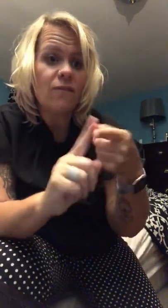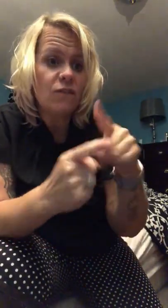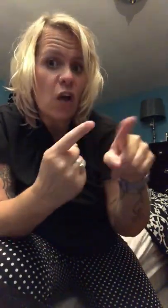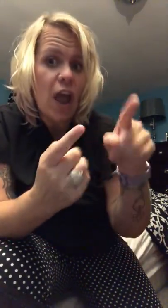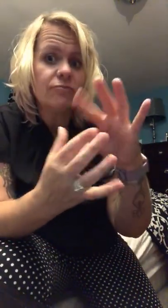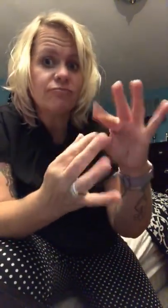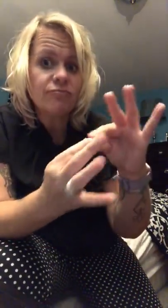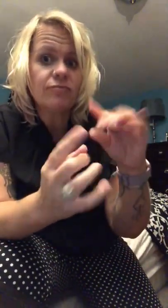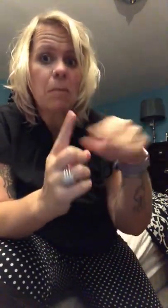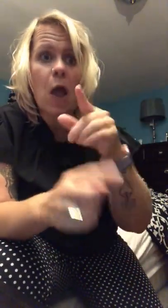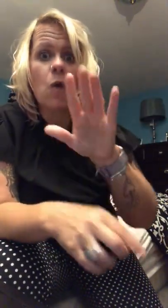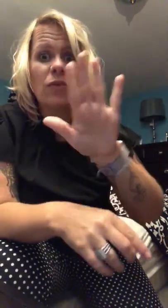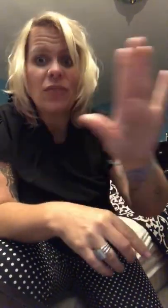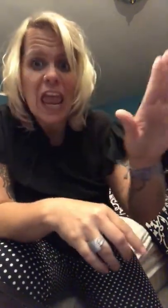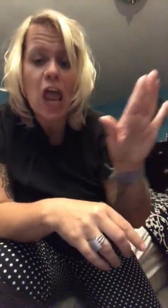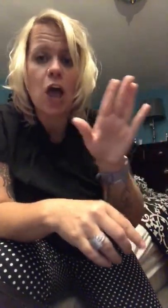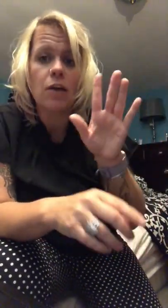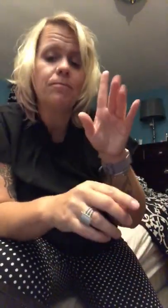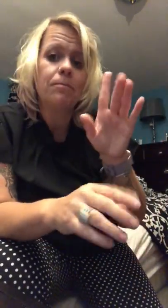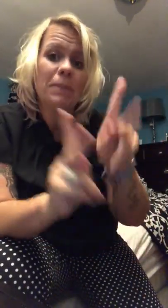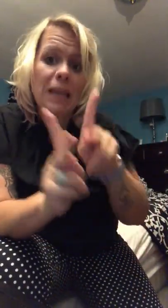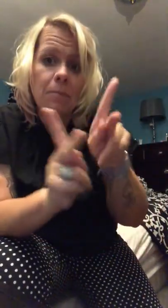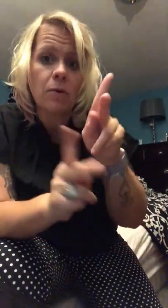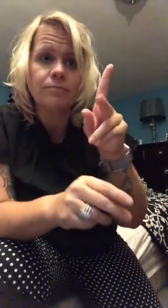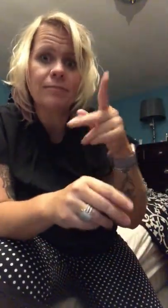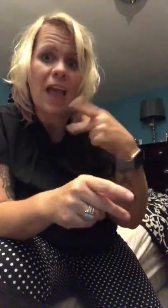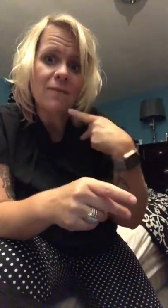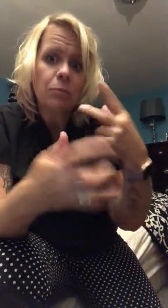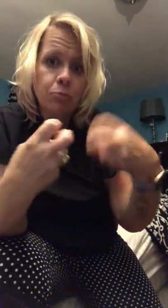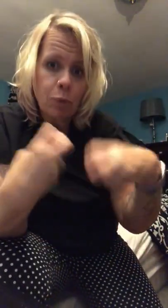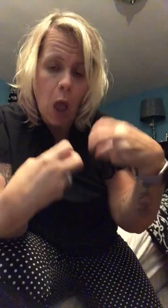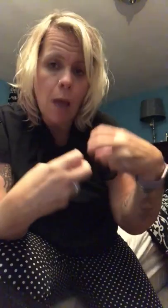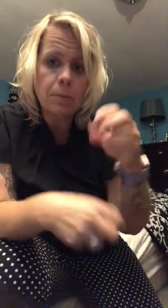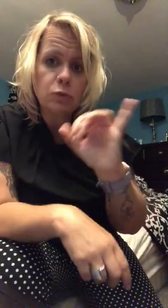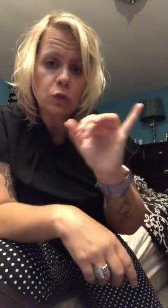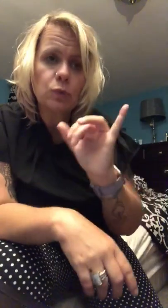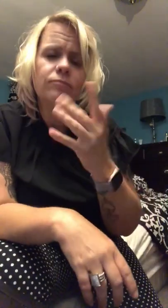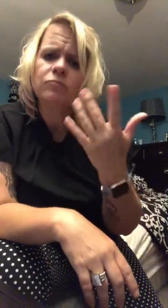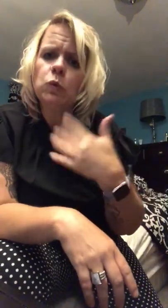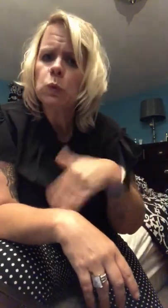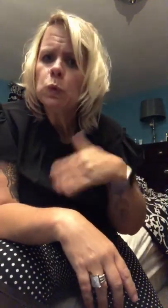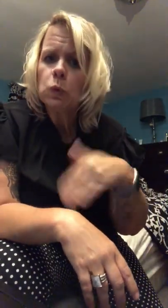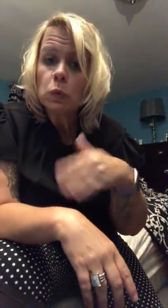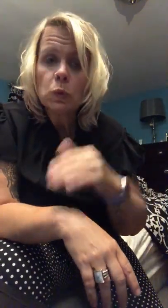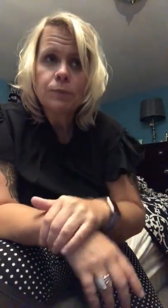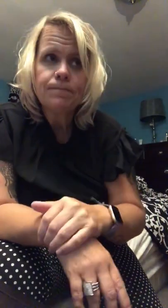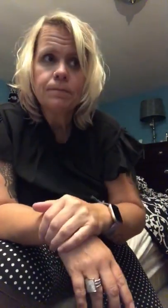My friends mentioned that they do see their people with problems too. It was also extraordinary.